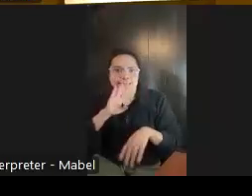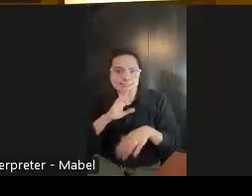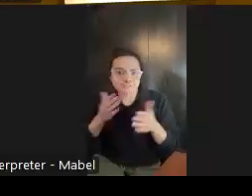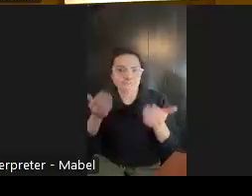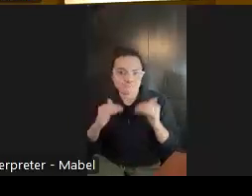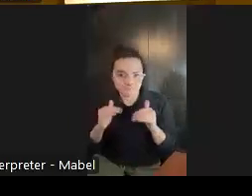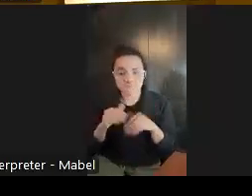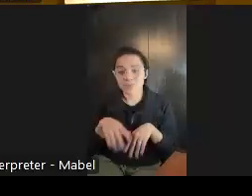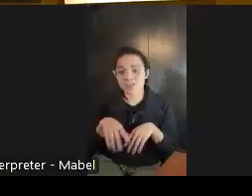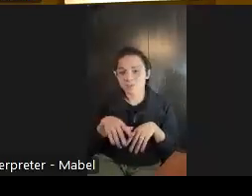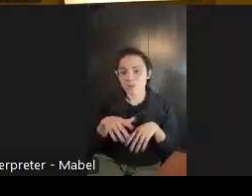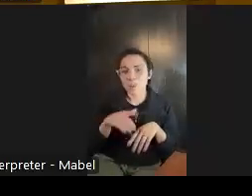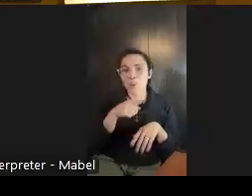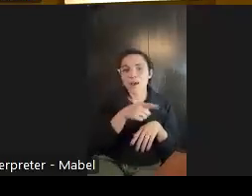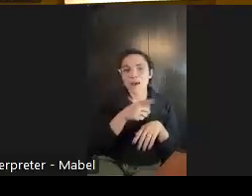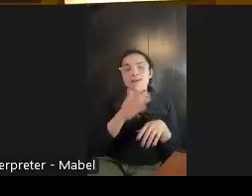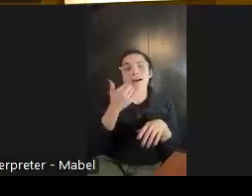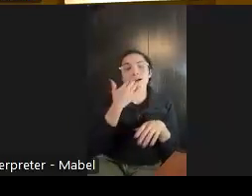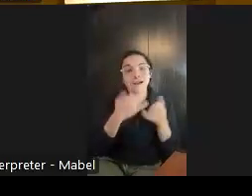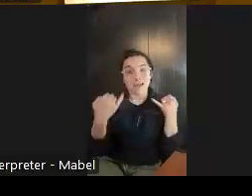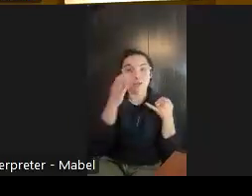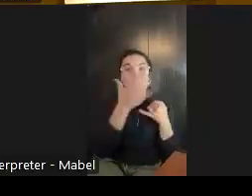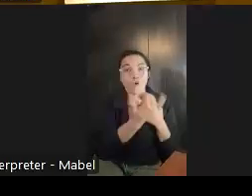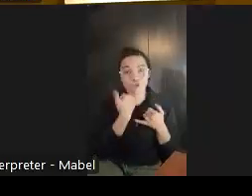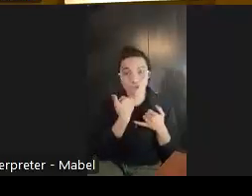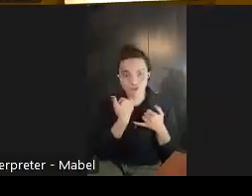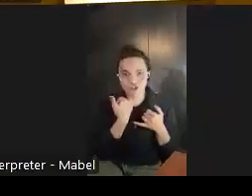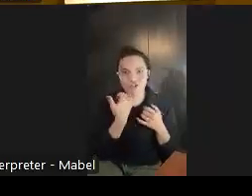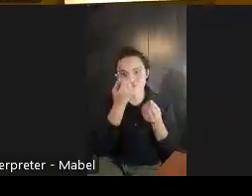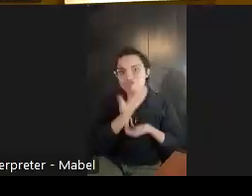on their way and so if they're not appropriate for our site it might be that they've mobilized